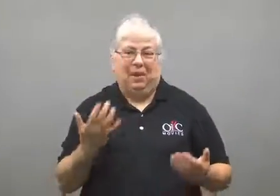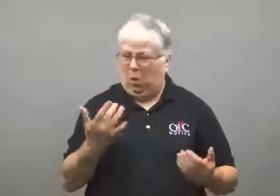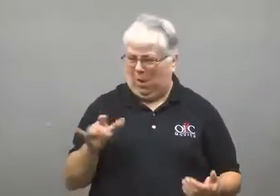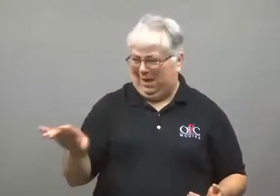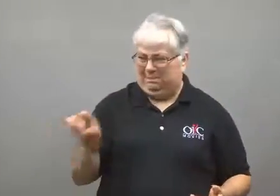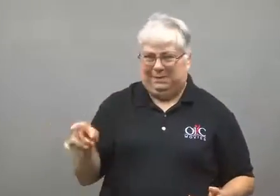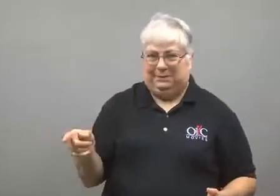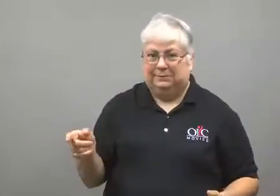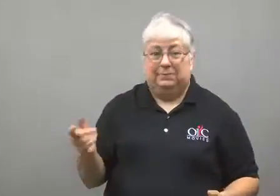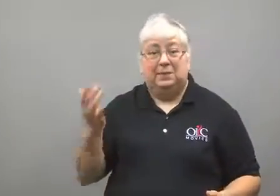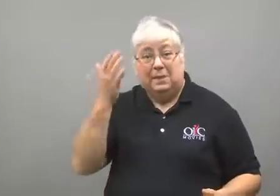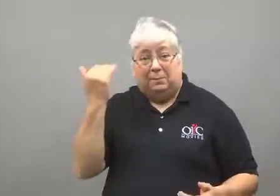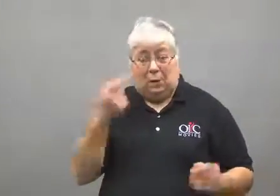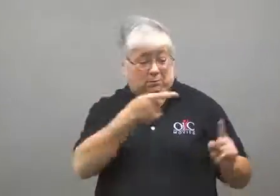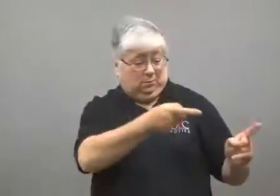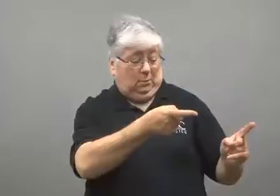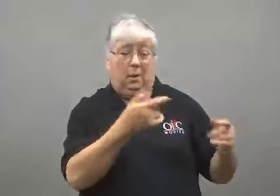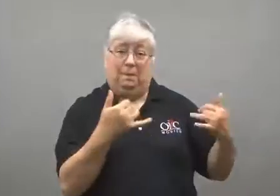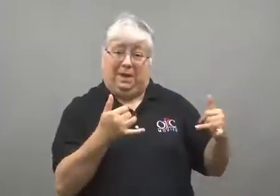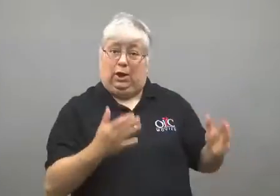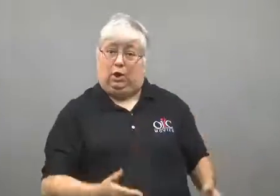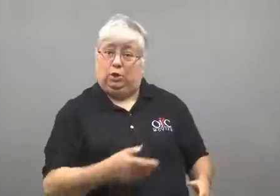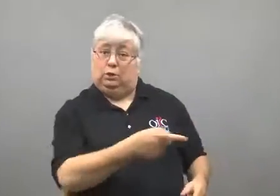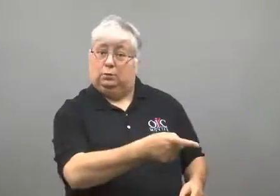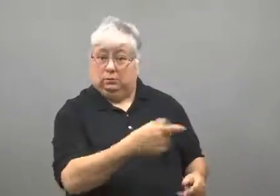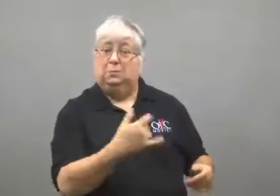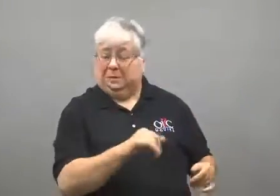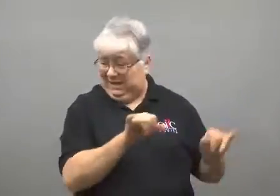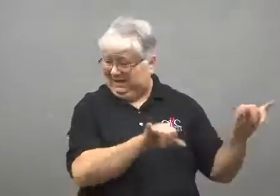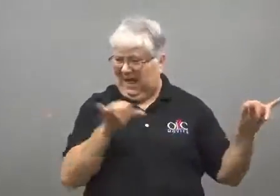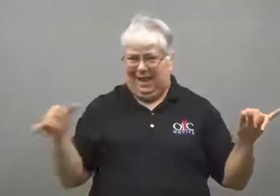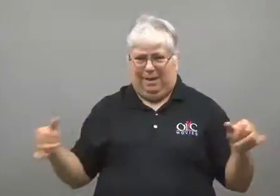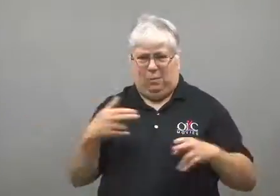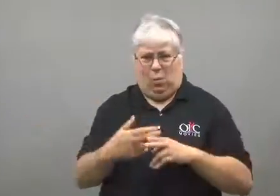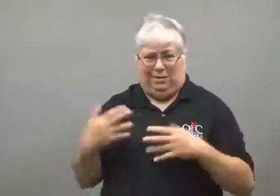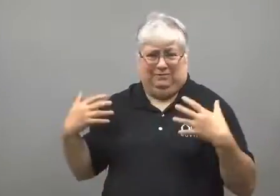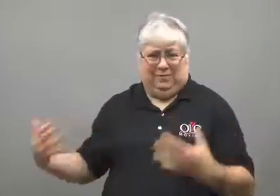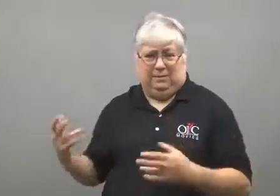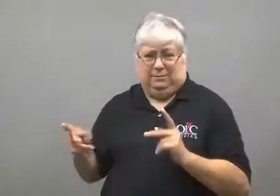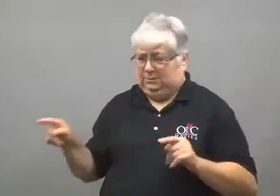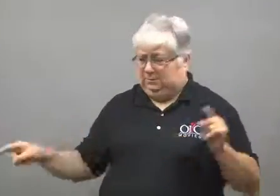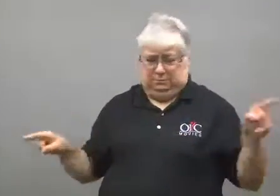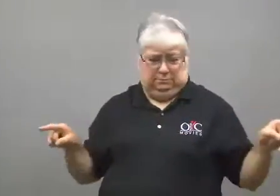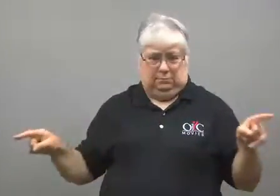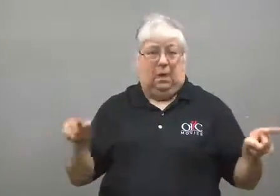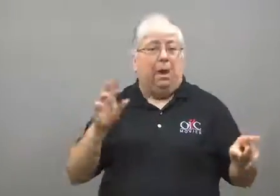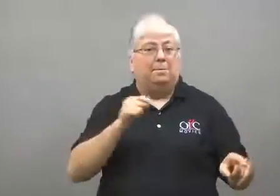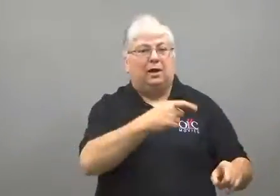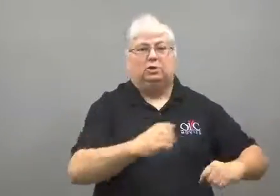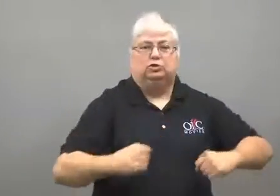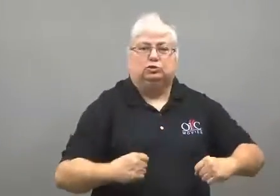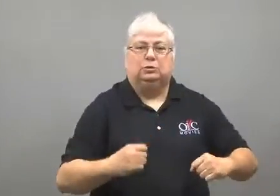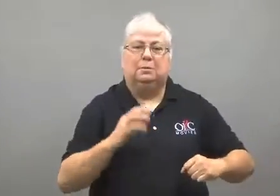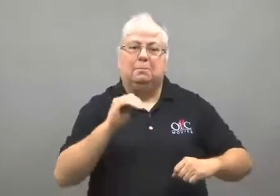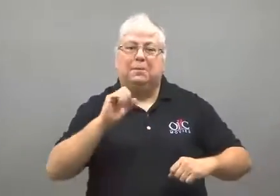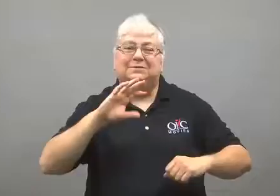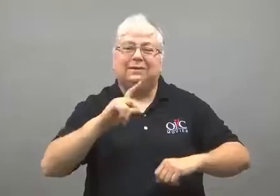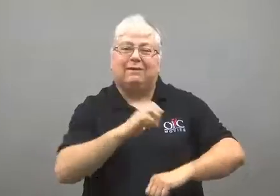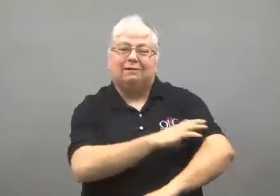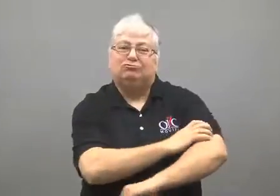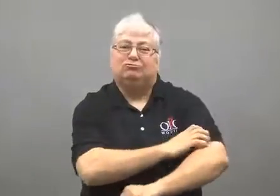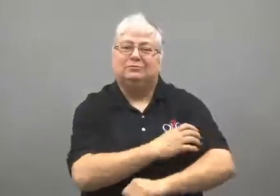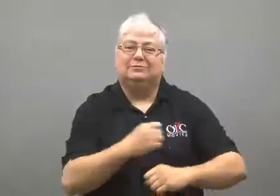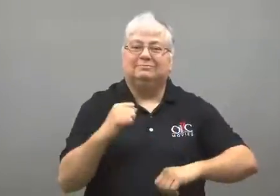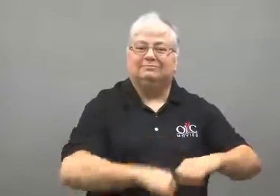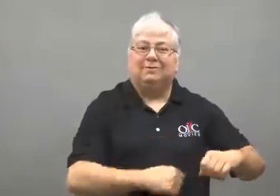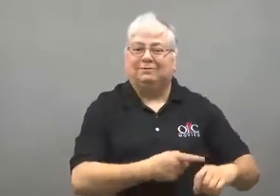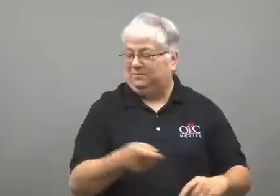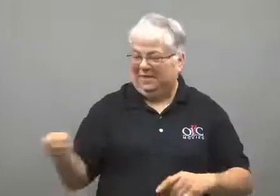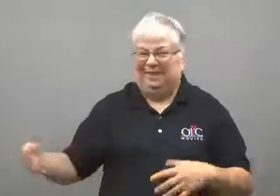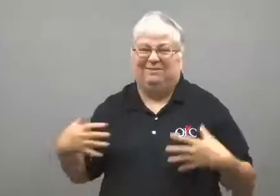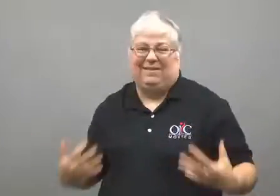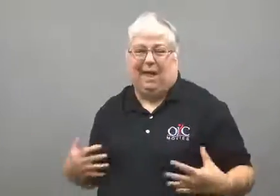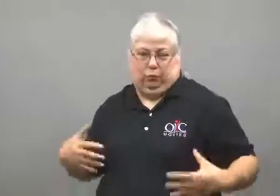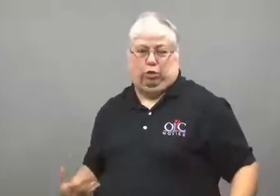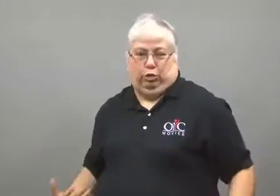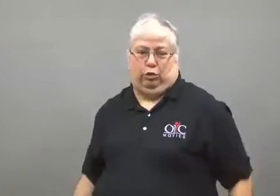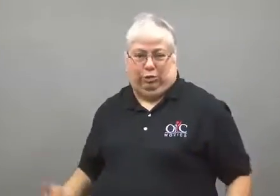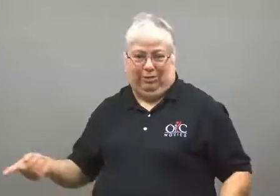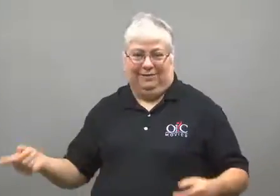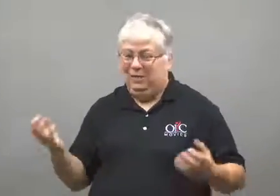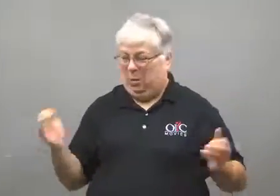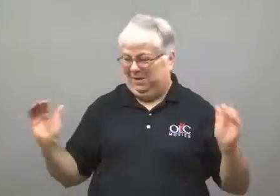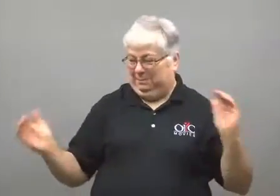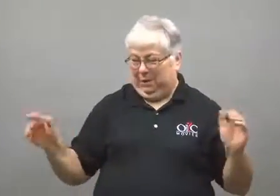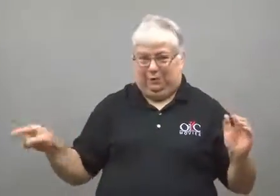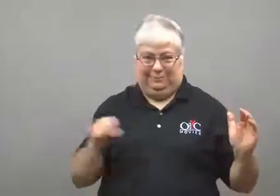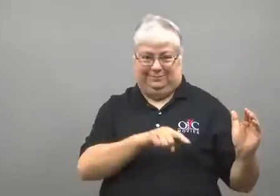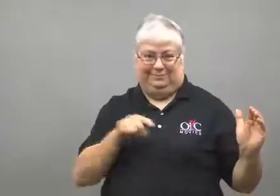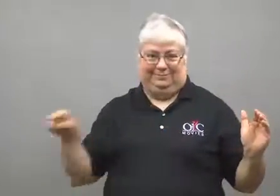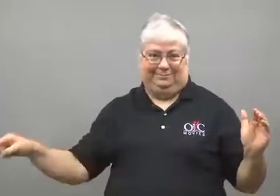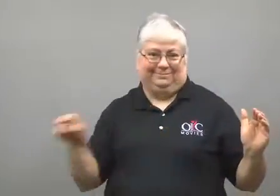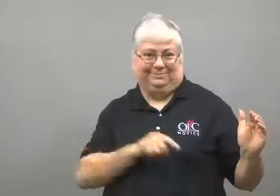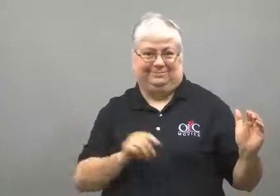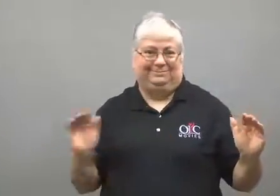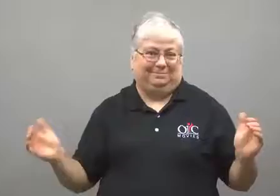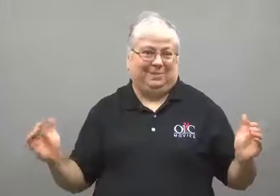They were chosen because they weighed the same as the players.